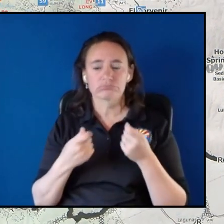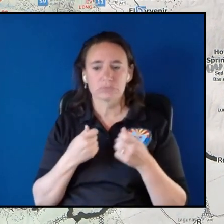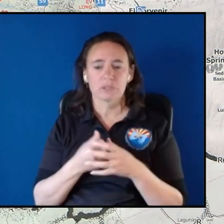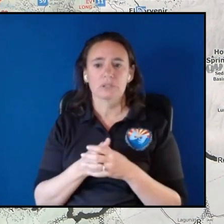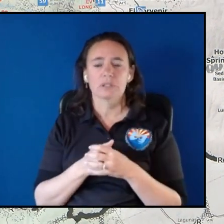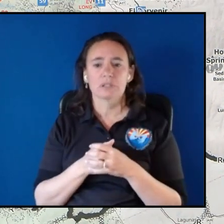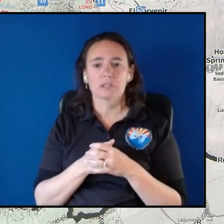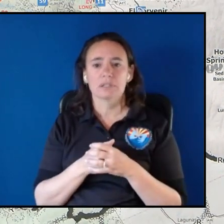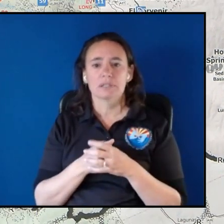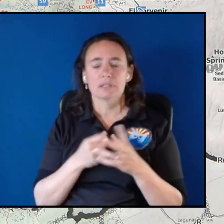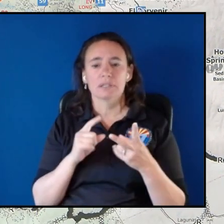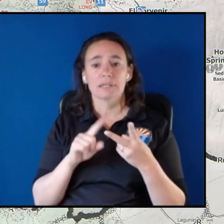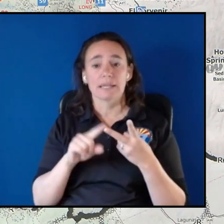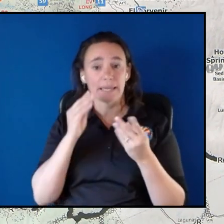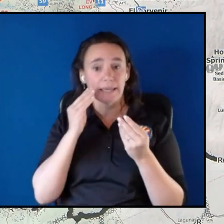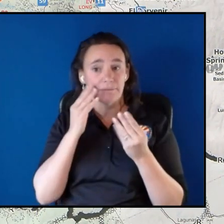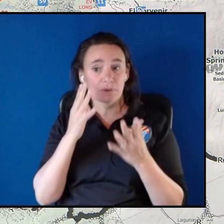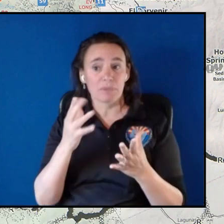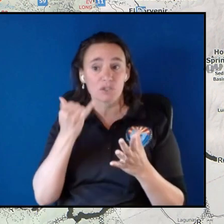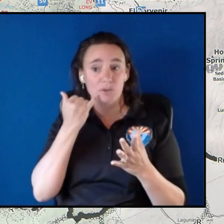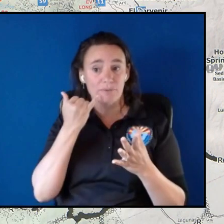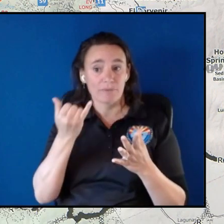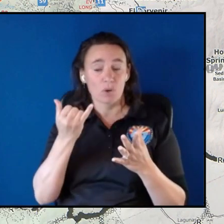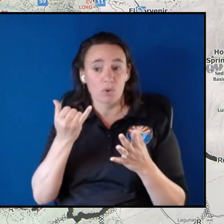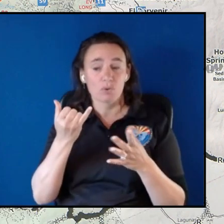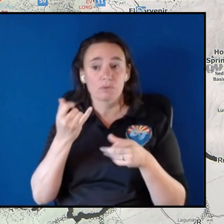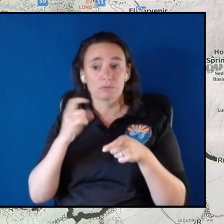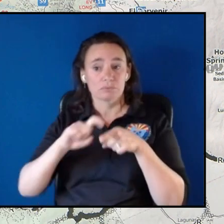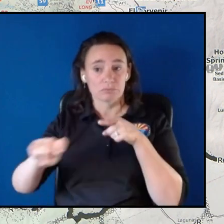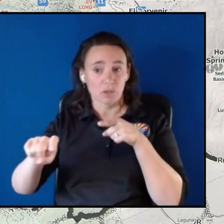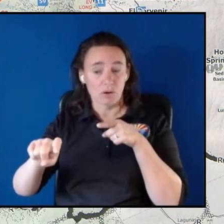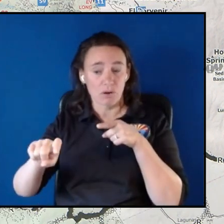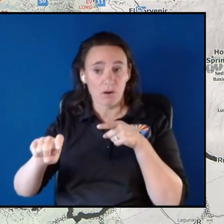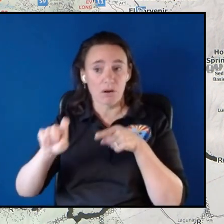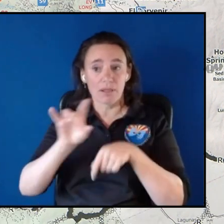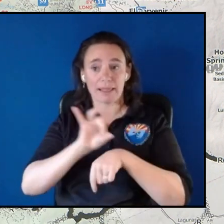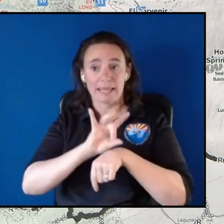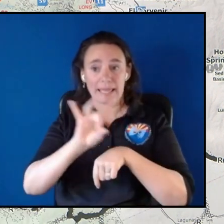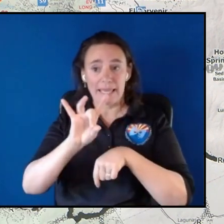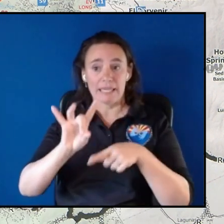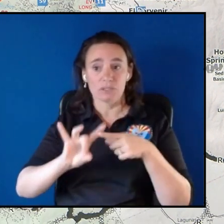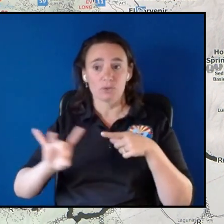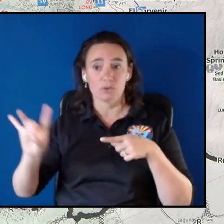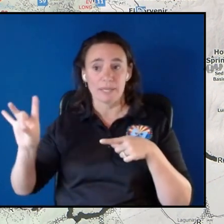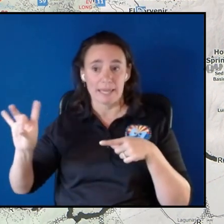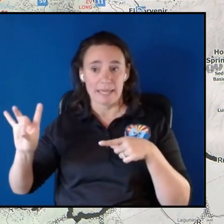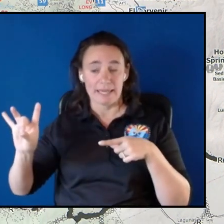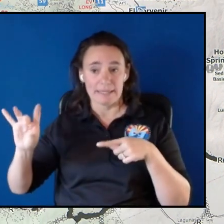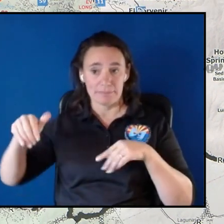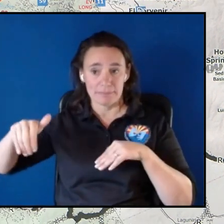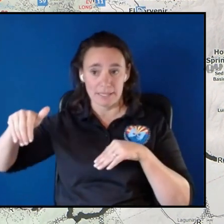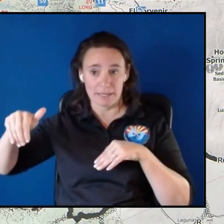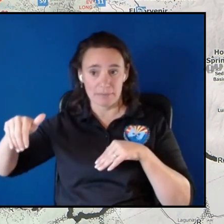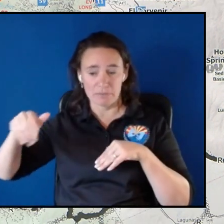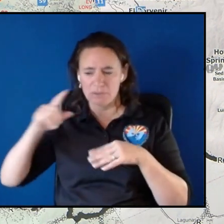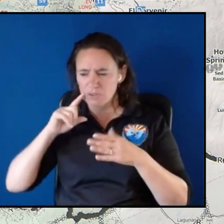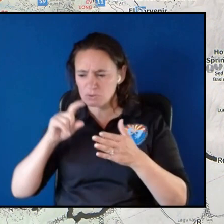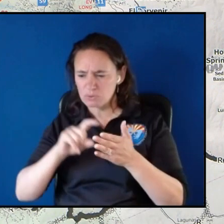that you guys can call between the hours of 8 AM and 8 PM If you see something and you want to report it, call that number.